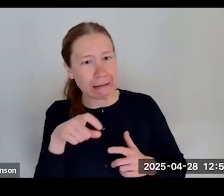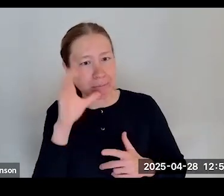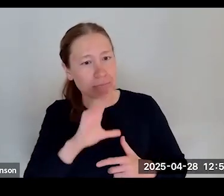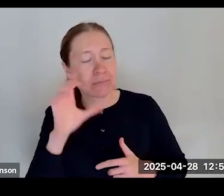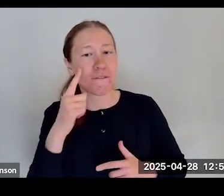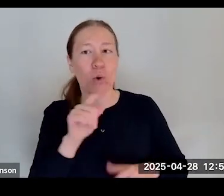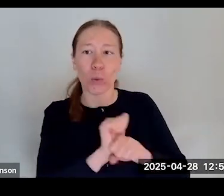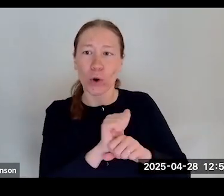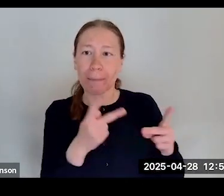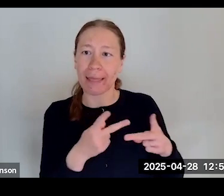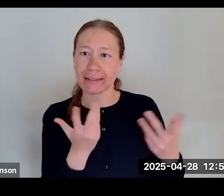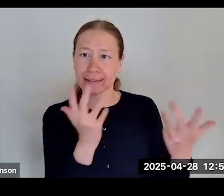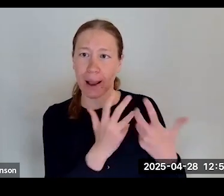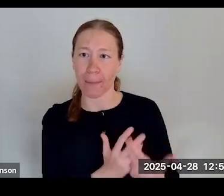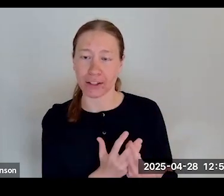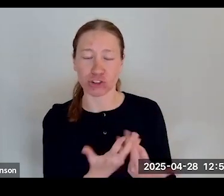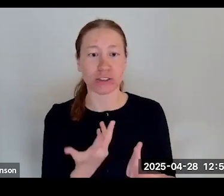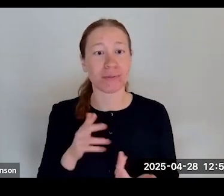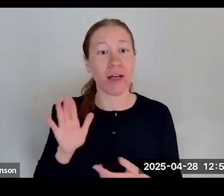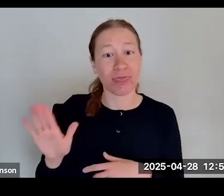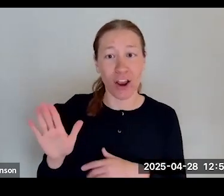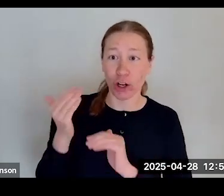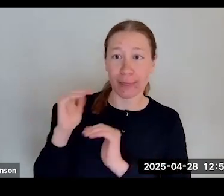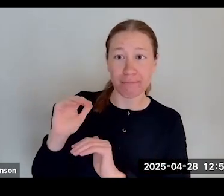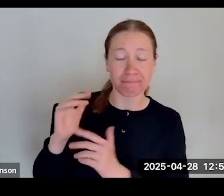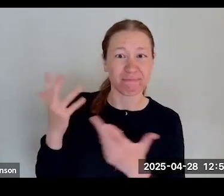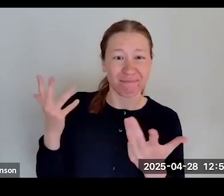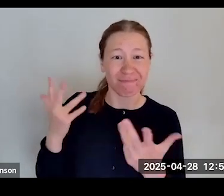The functional limitations that that employee may experience our thinking,